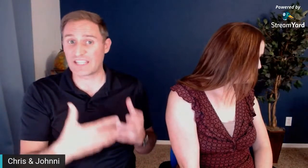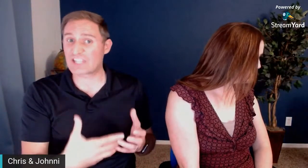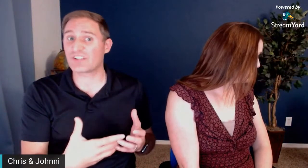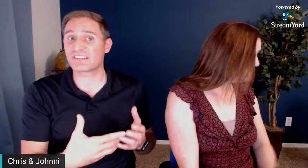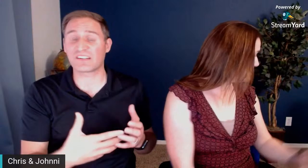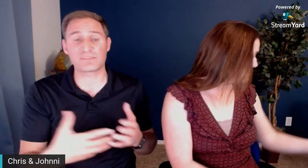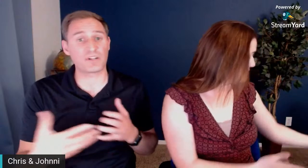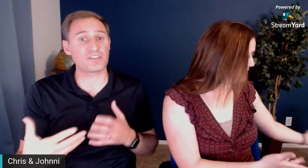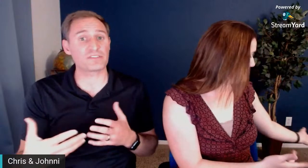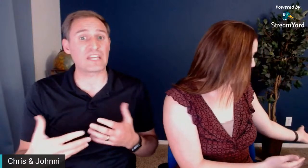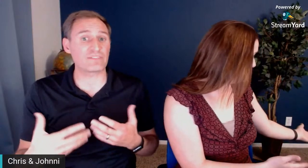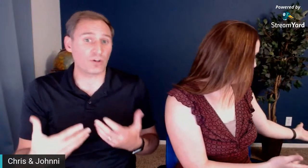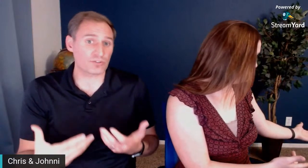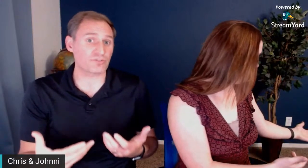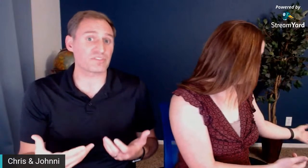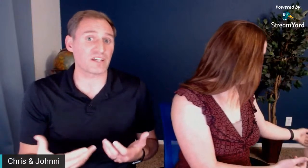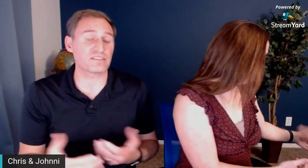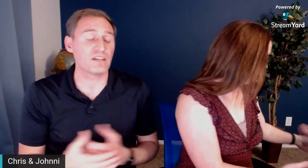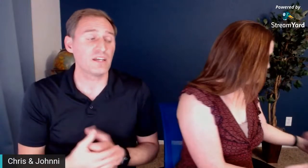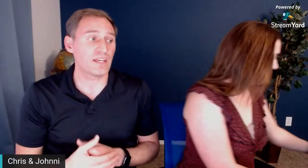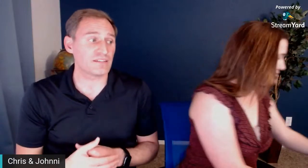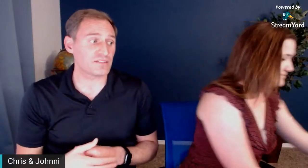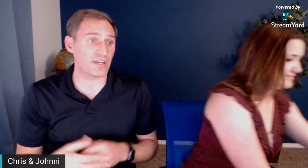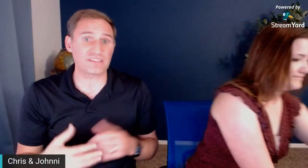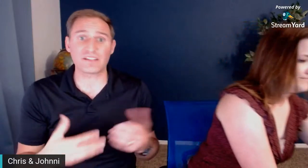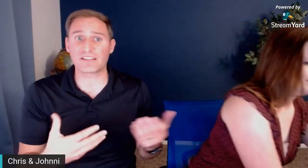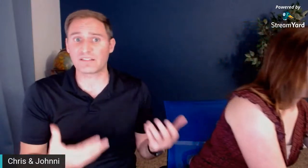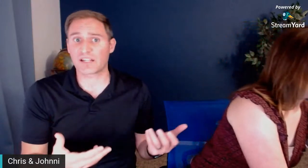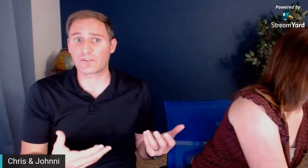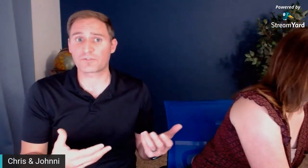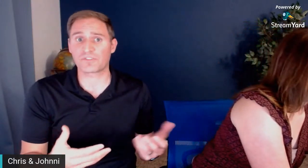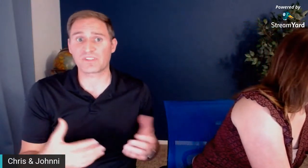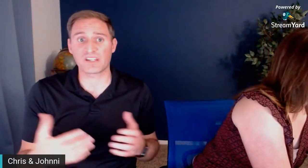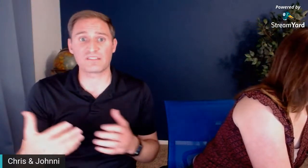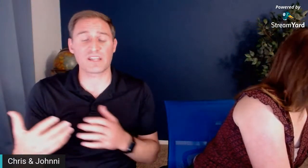initialized science but also you have cultural science and so asl has a lot of cultural signs